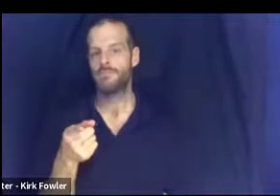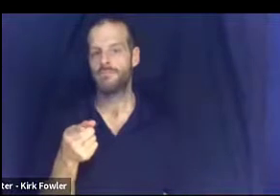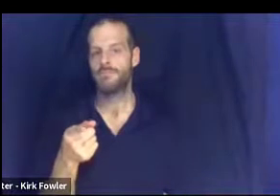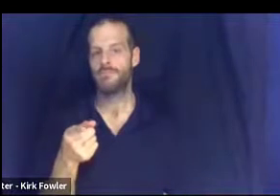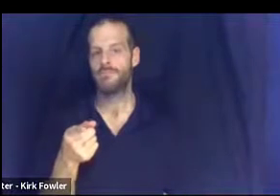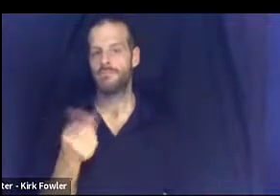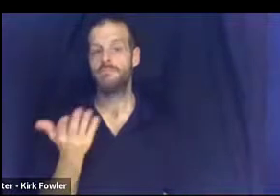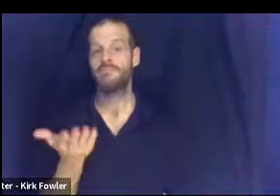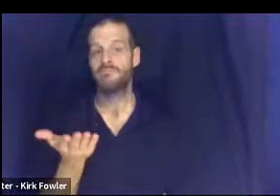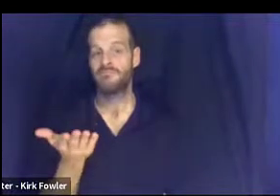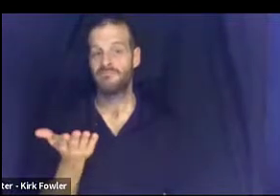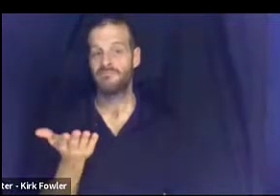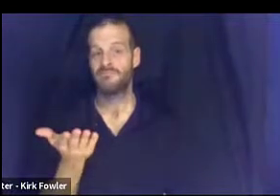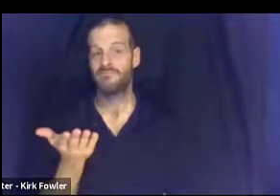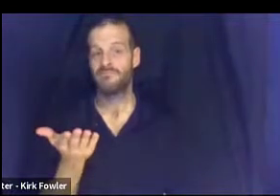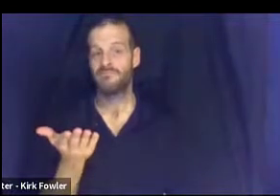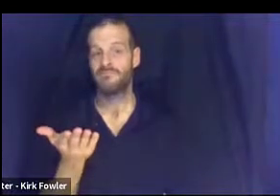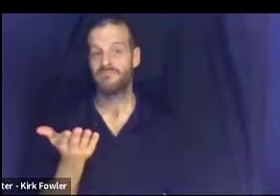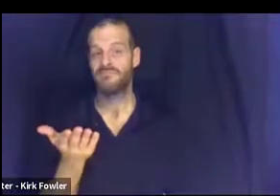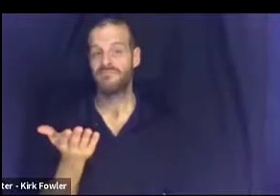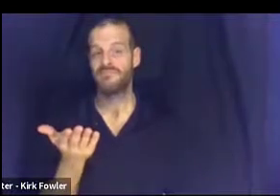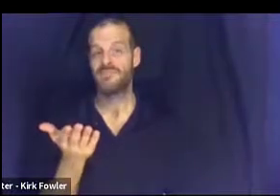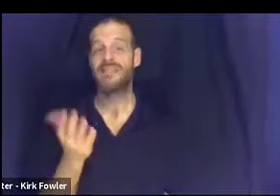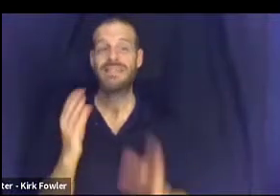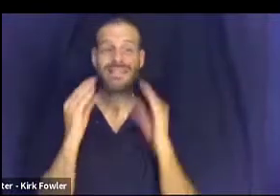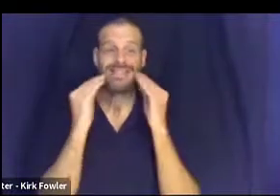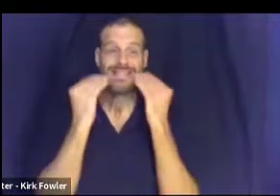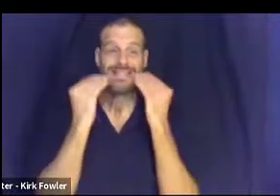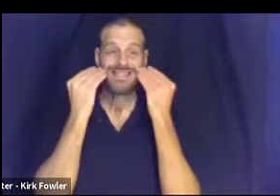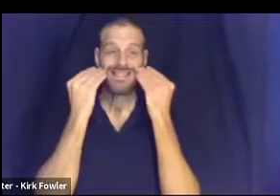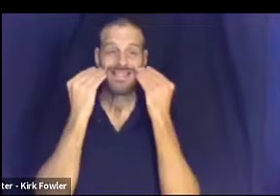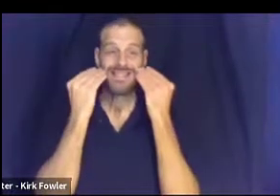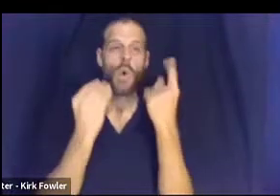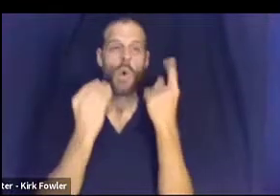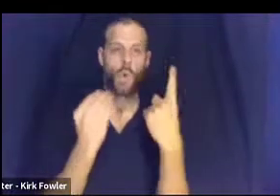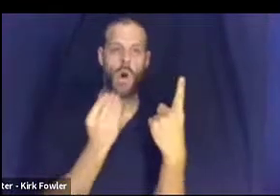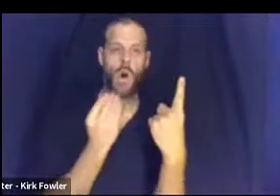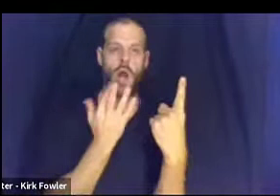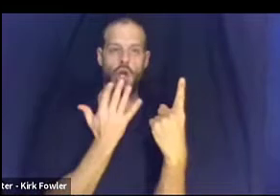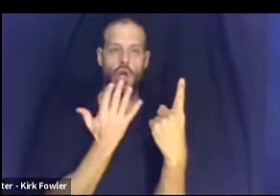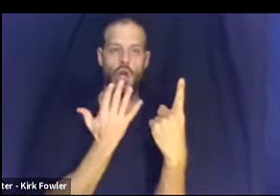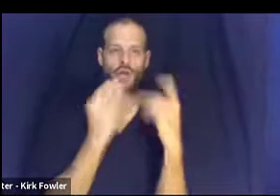Maybe we're gonna say, well, it's the smile. So, we're gonna use one color to highlight the smile